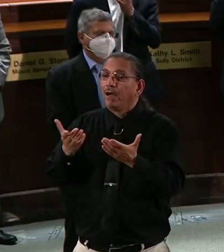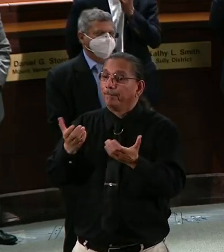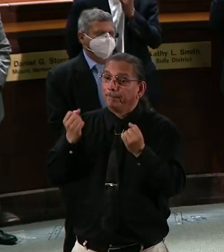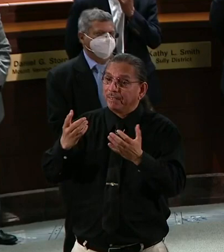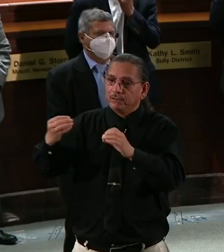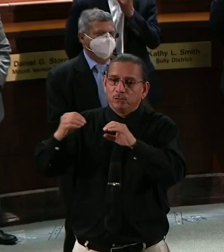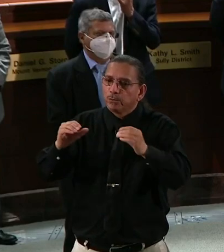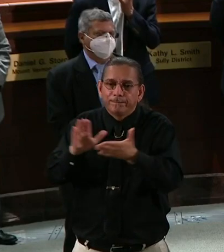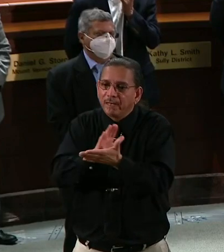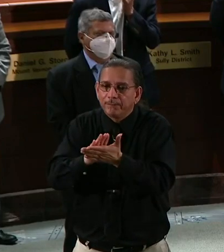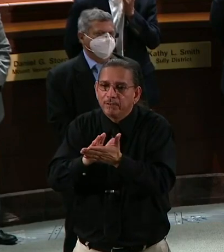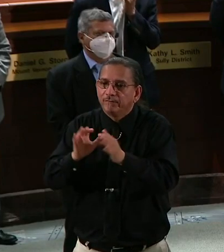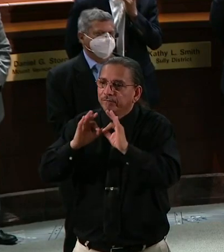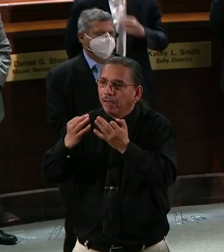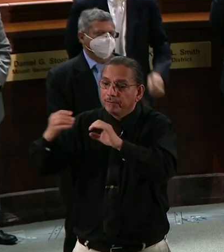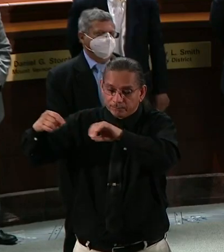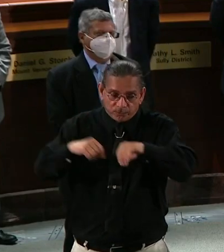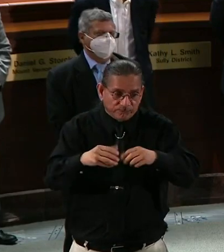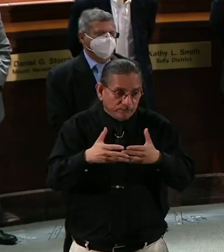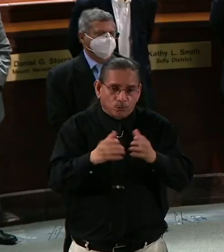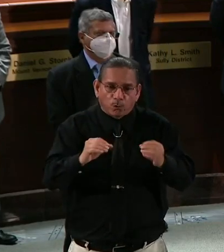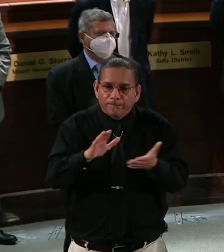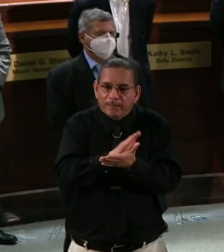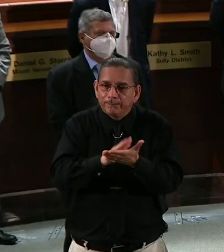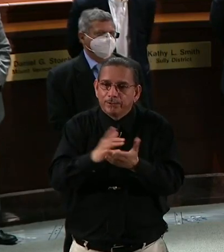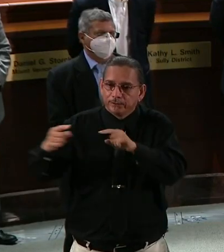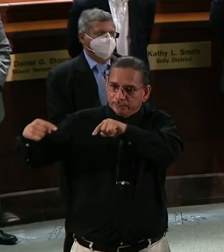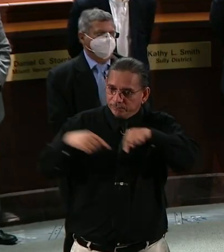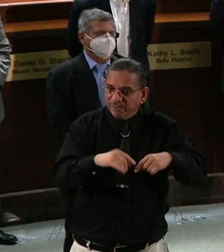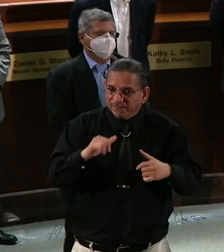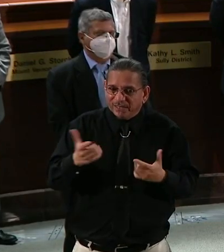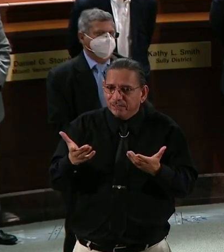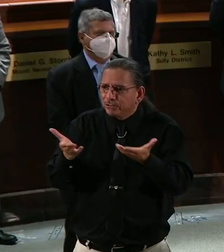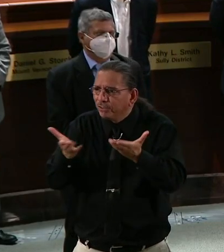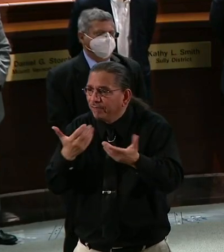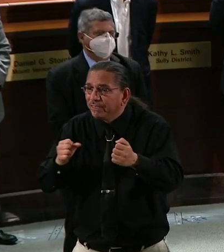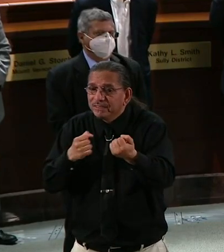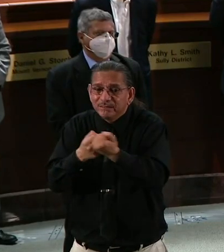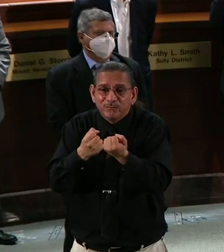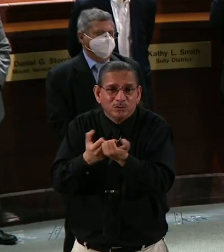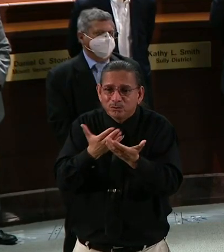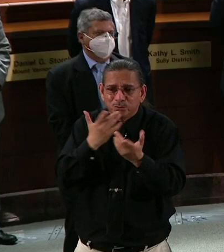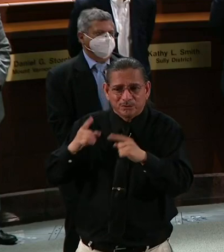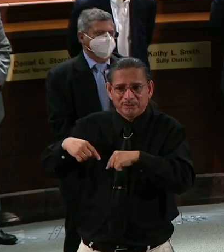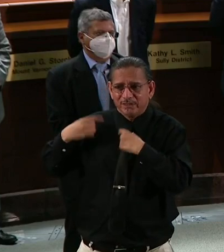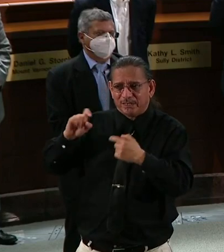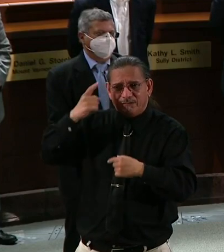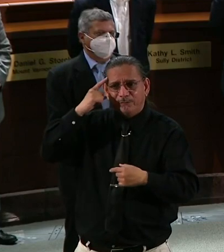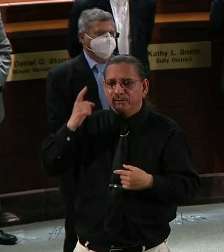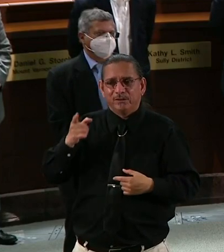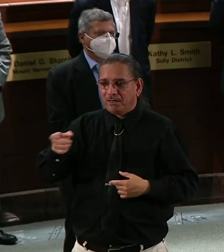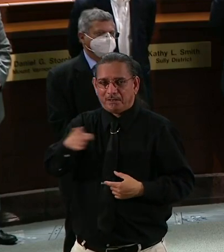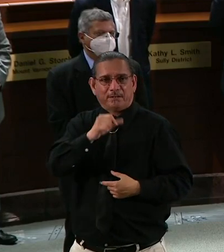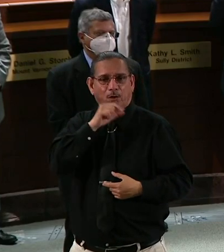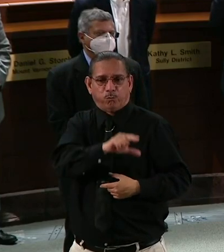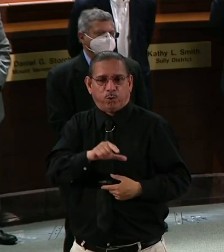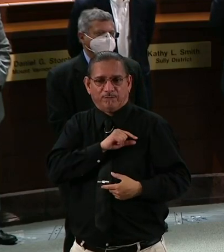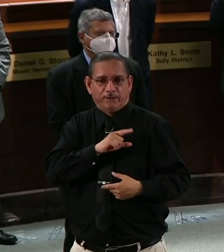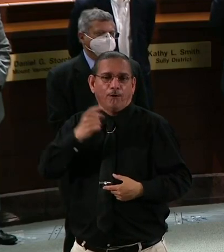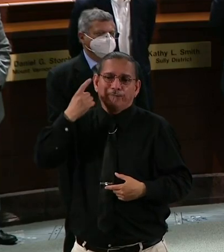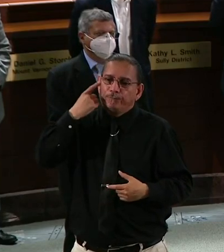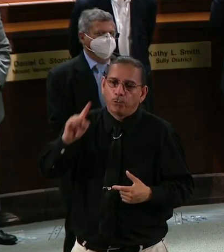THE LEAD. YES MAKES DOES NOT